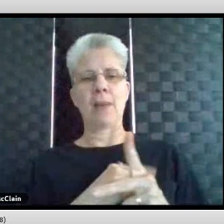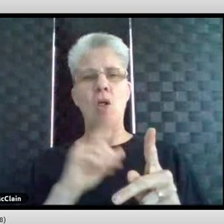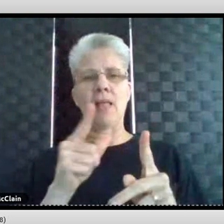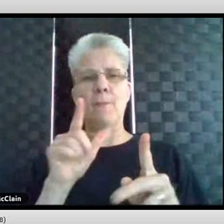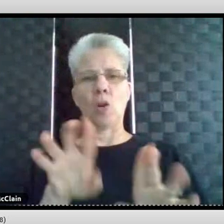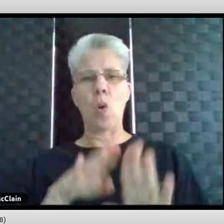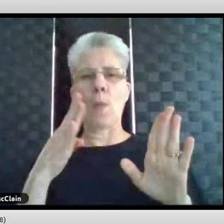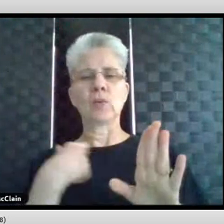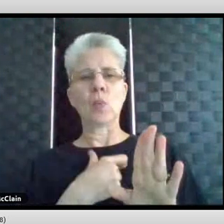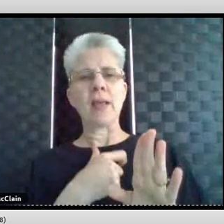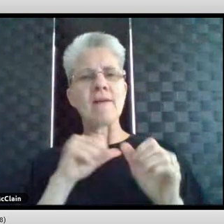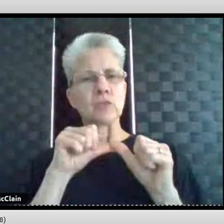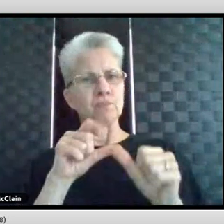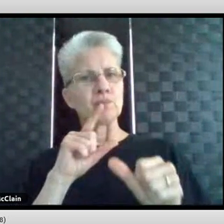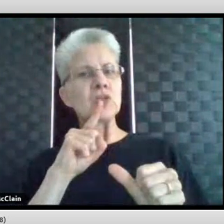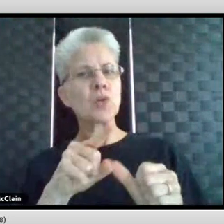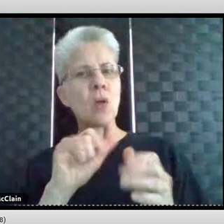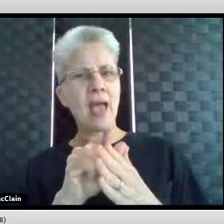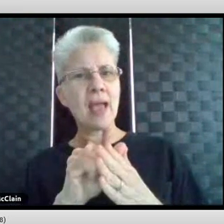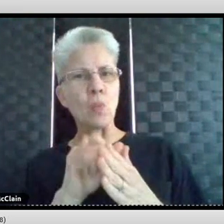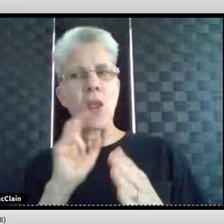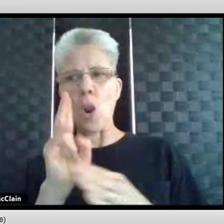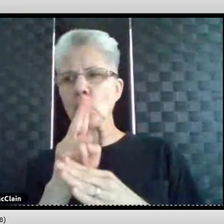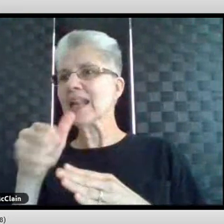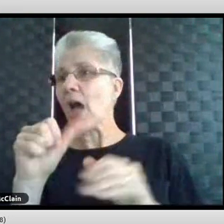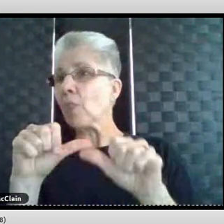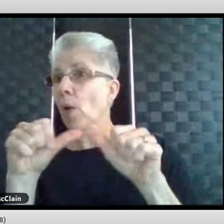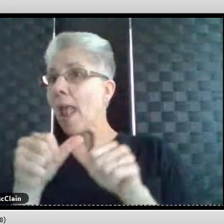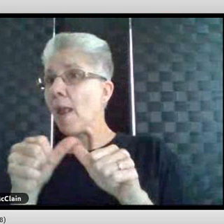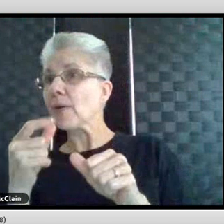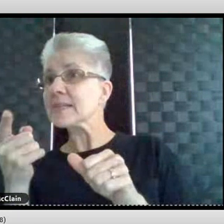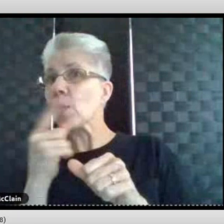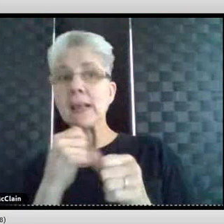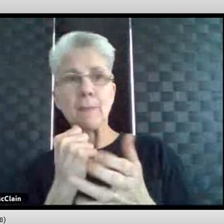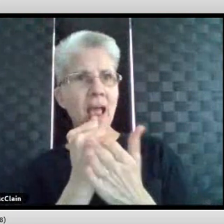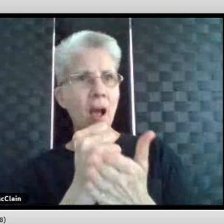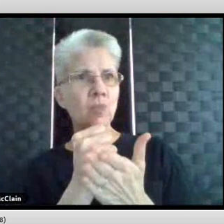we've got to make sure we're tapping into any other areas that we can be helpful in.